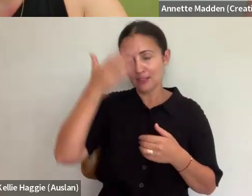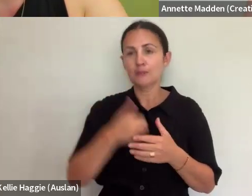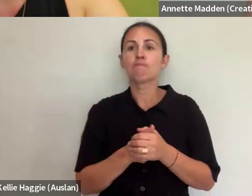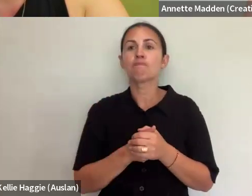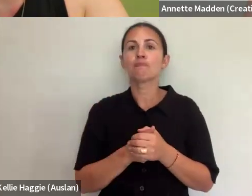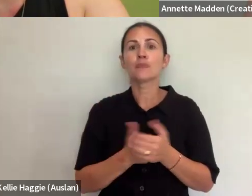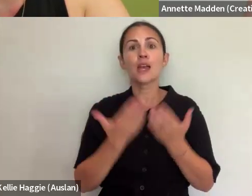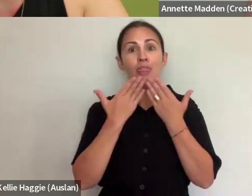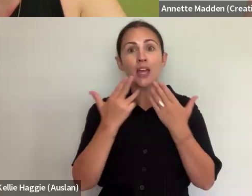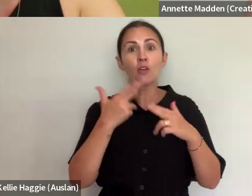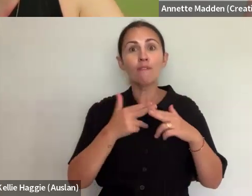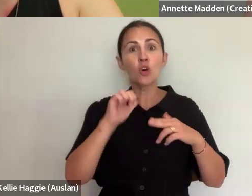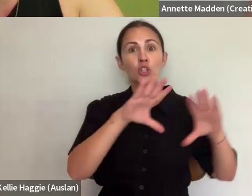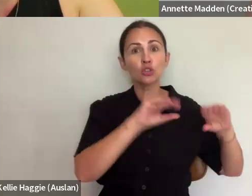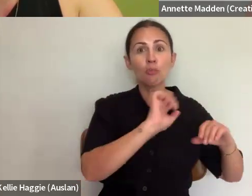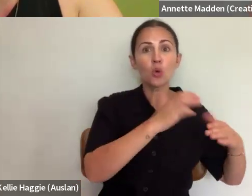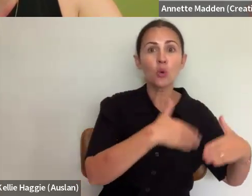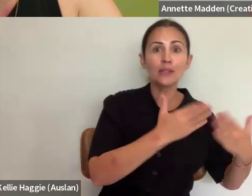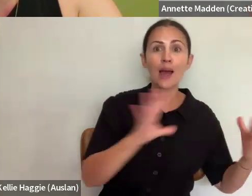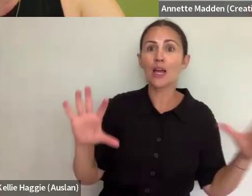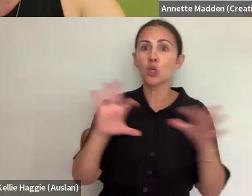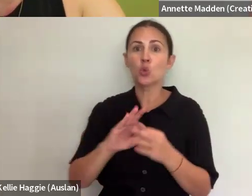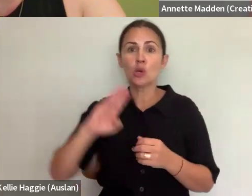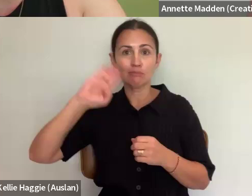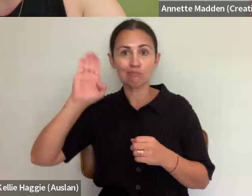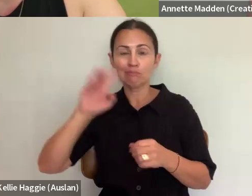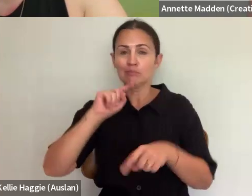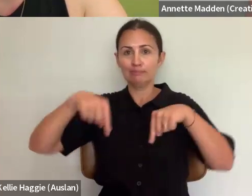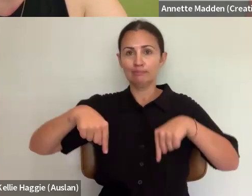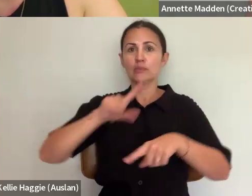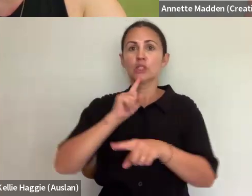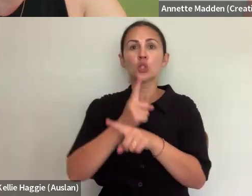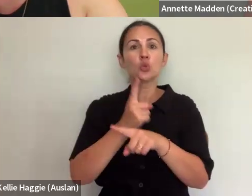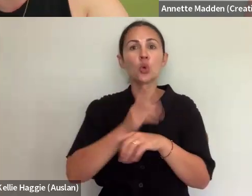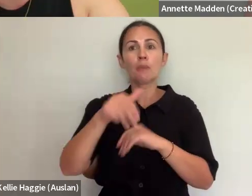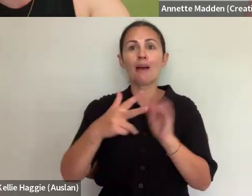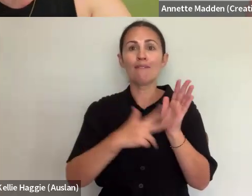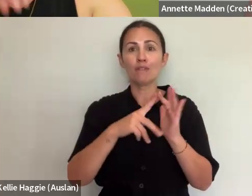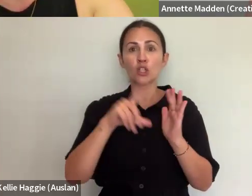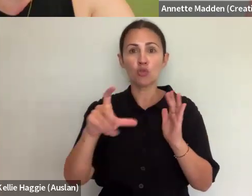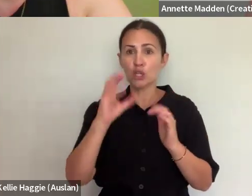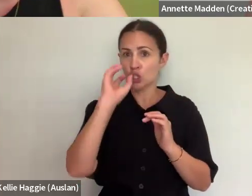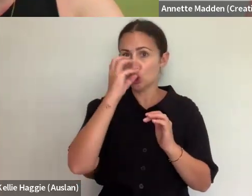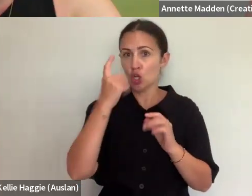as I'm sure you all do on the lands which you are joining from today. Thank you so much